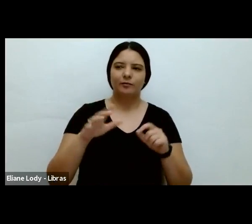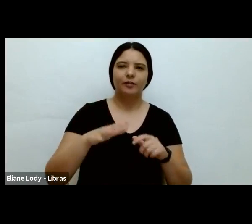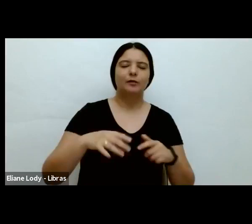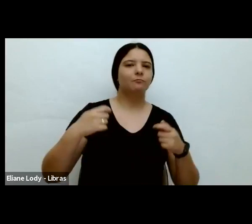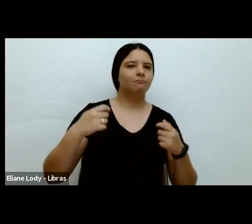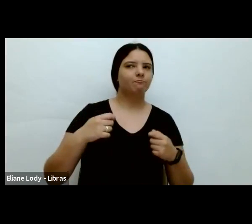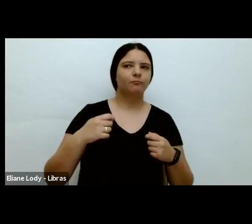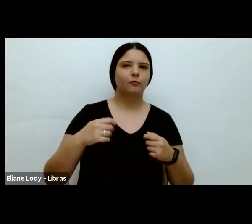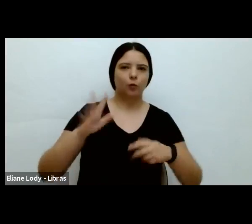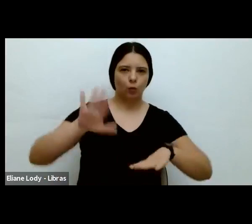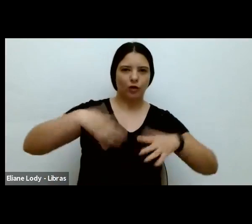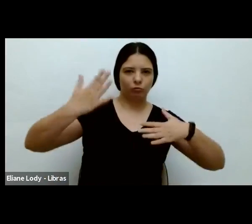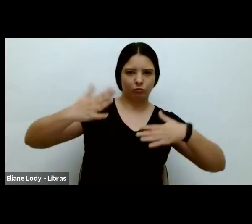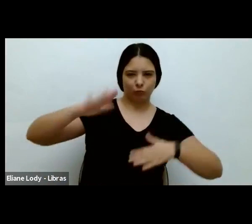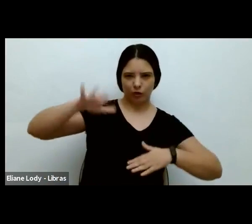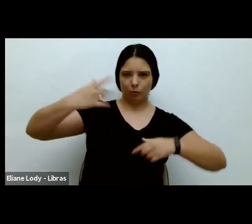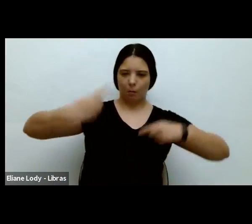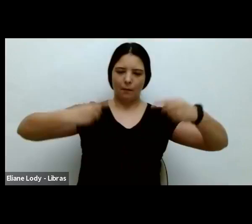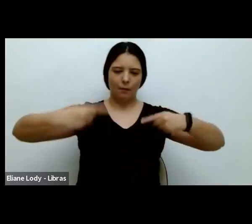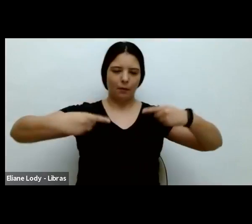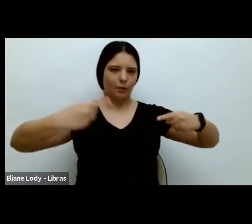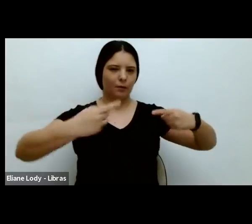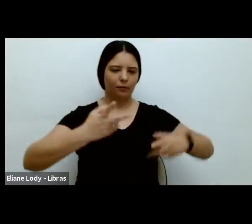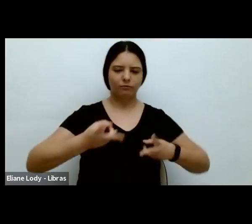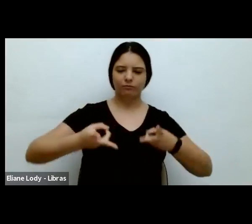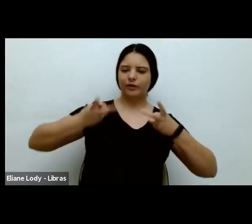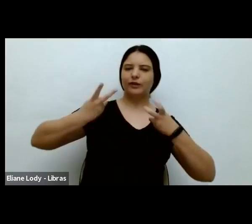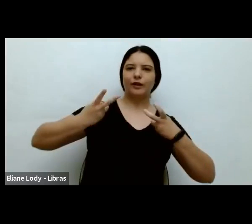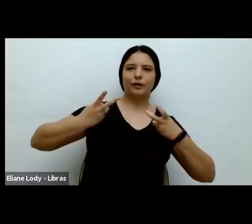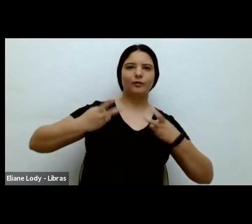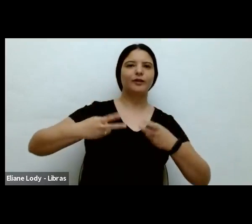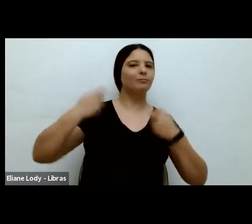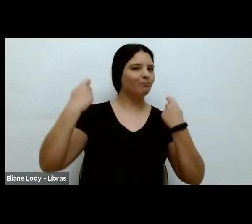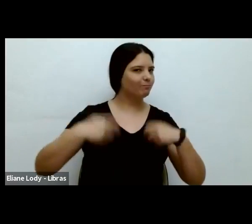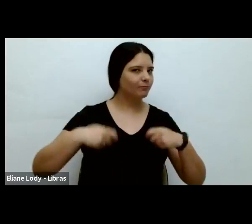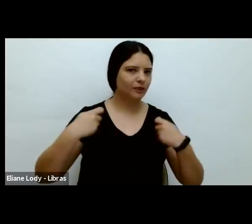is taken up.